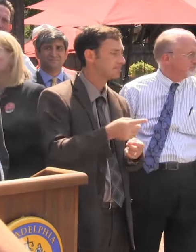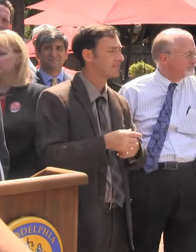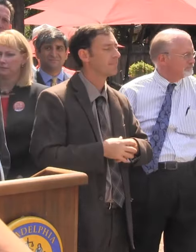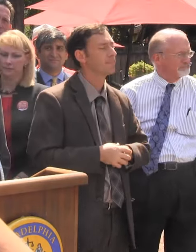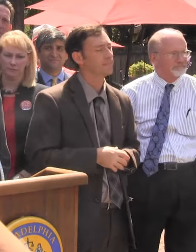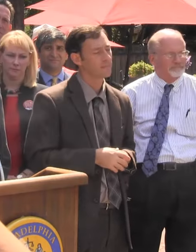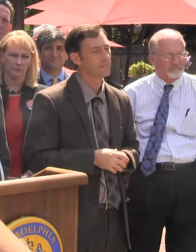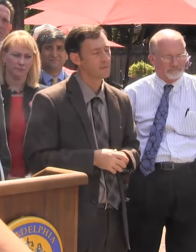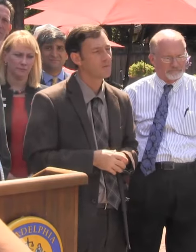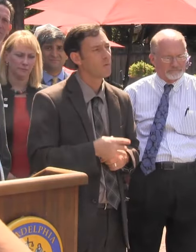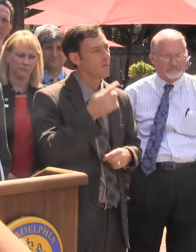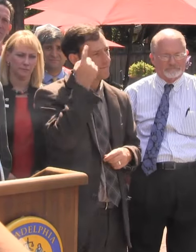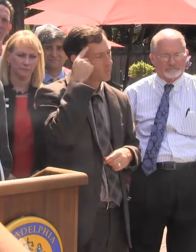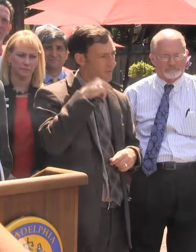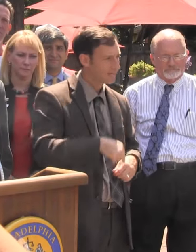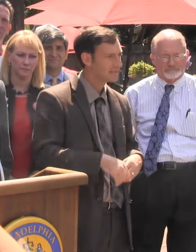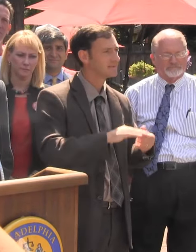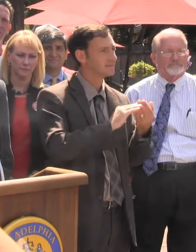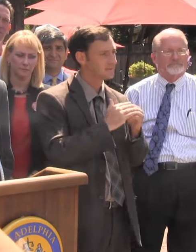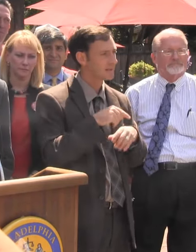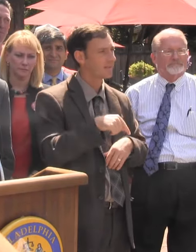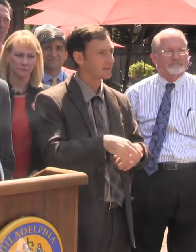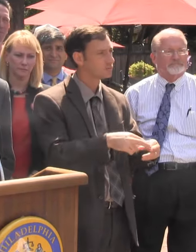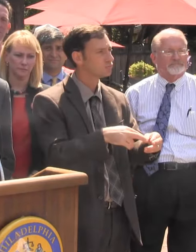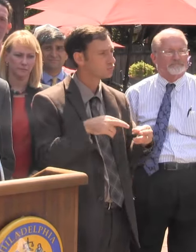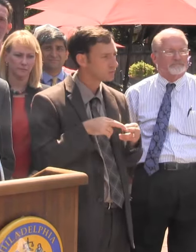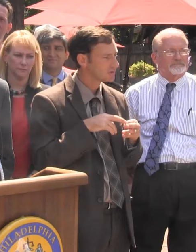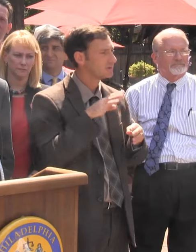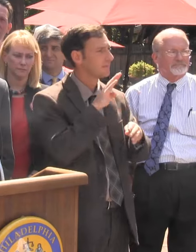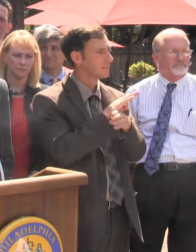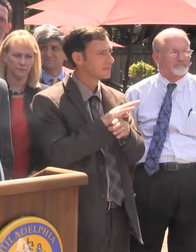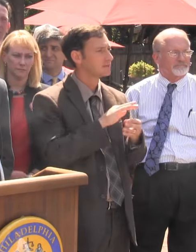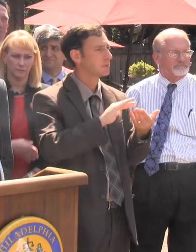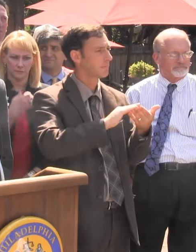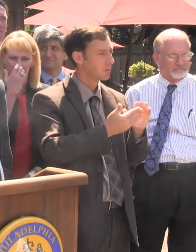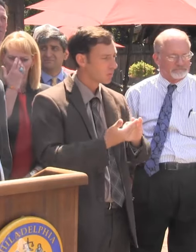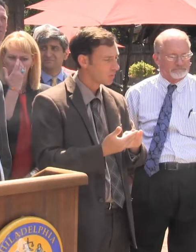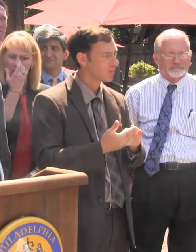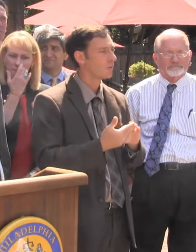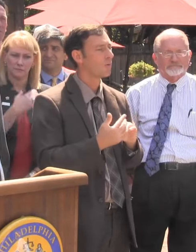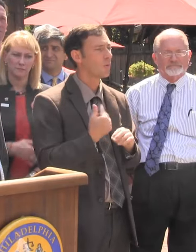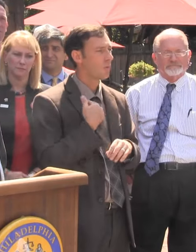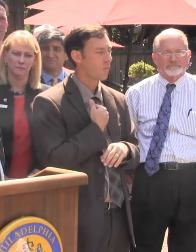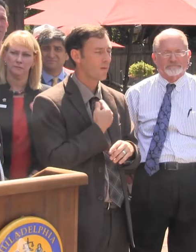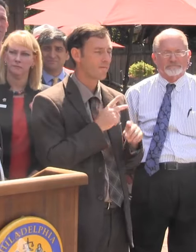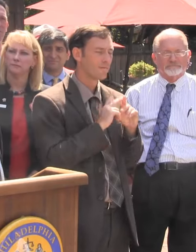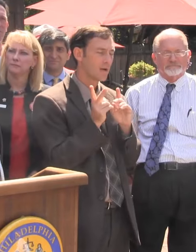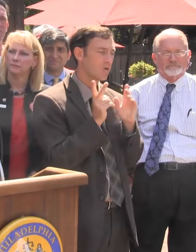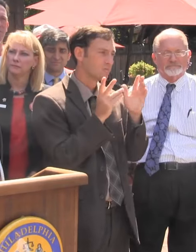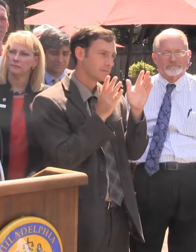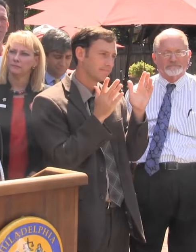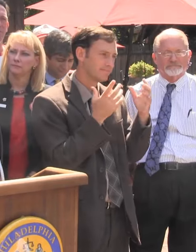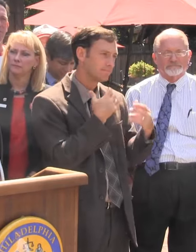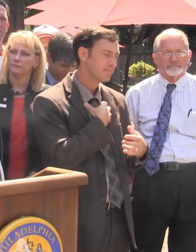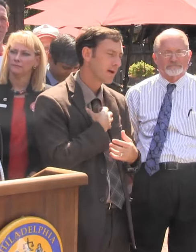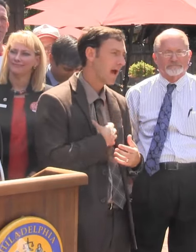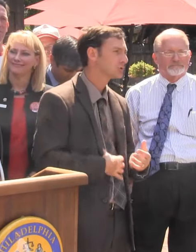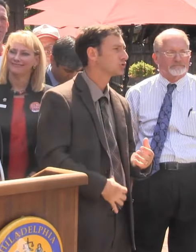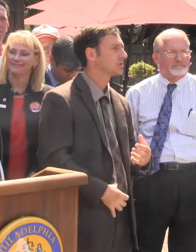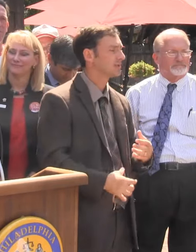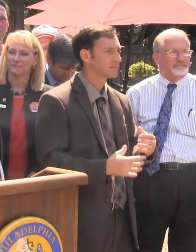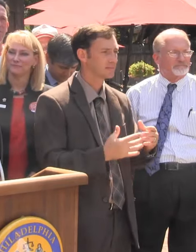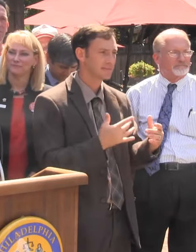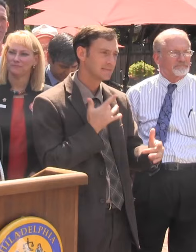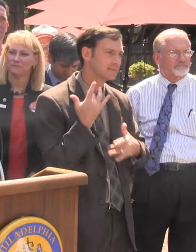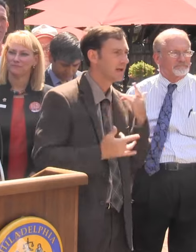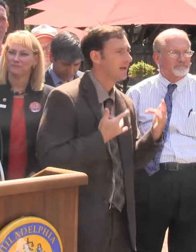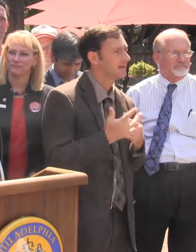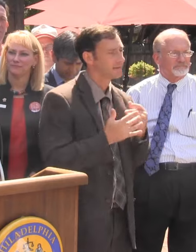of this city and this region's business community, we're absolutely passionate, excited, and